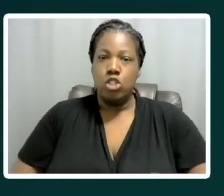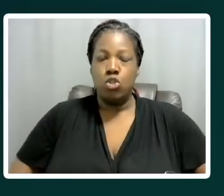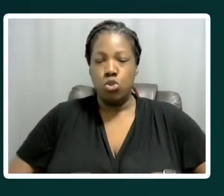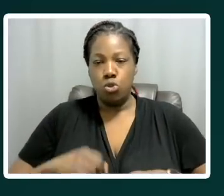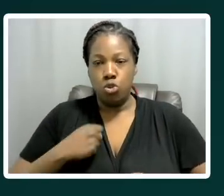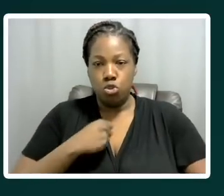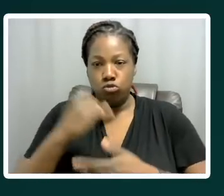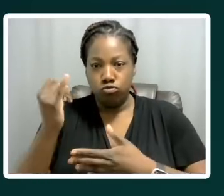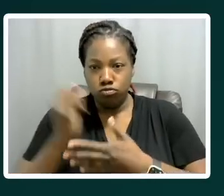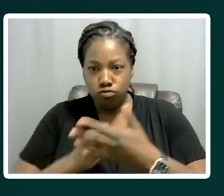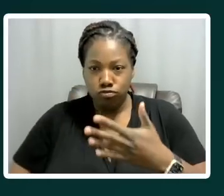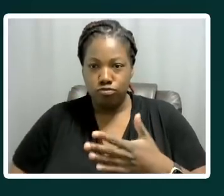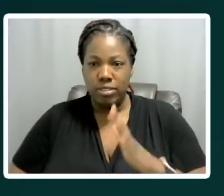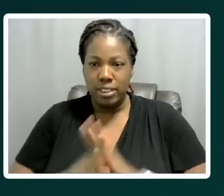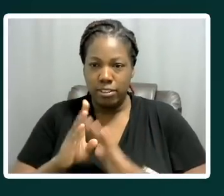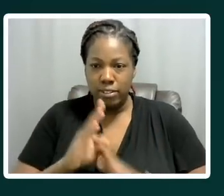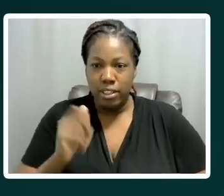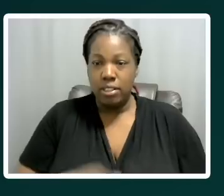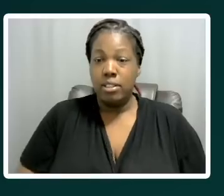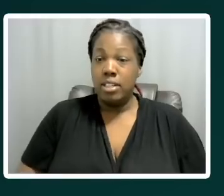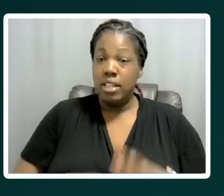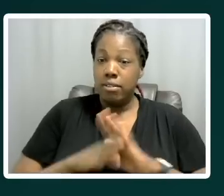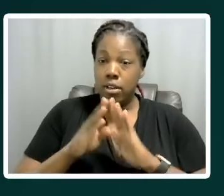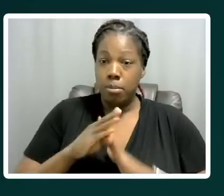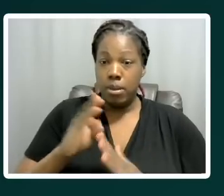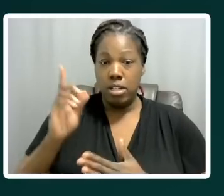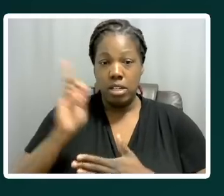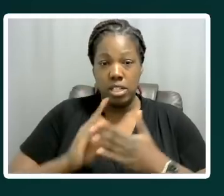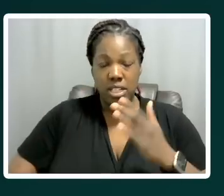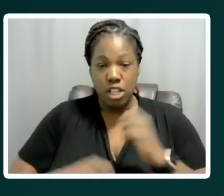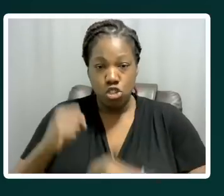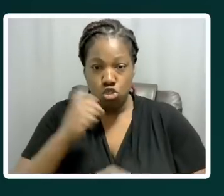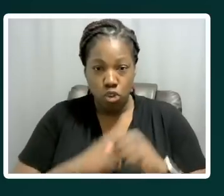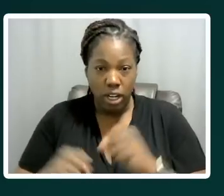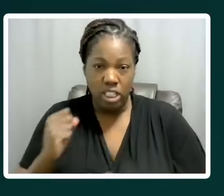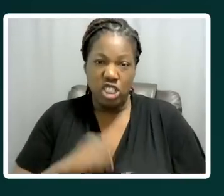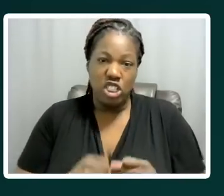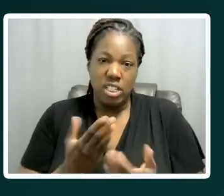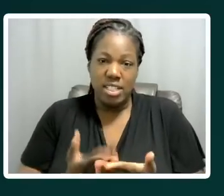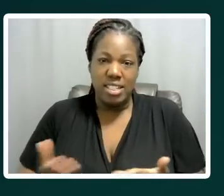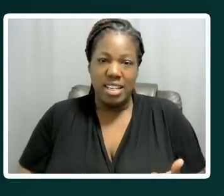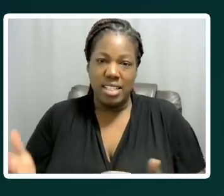and design strategy, as well as asset design, which is making the art my favorite part.